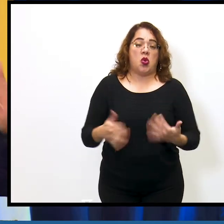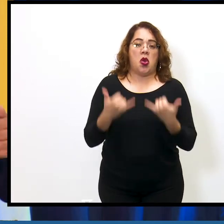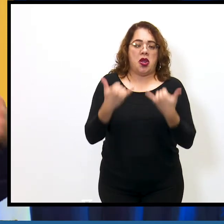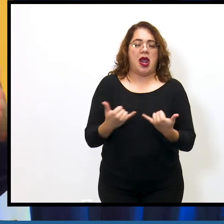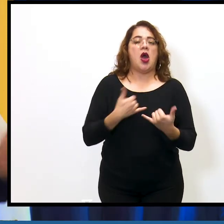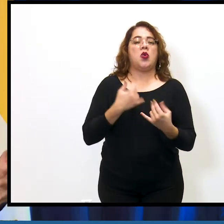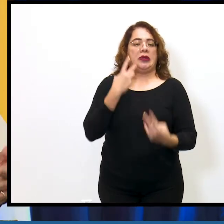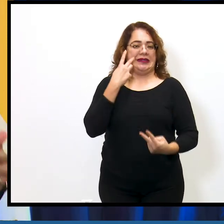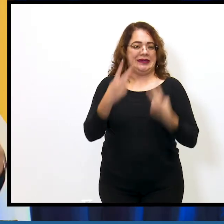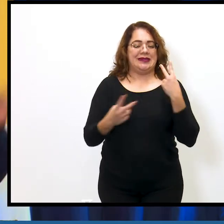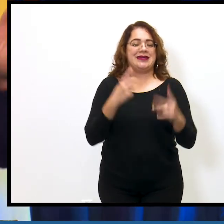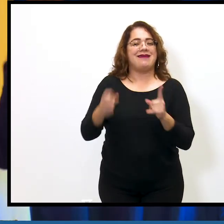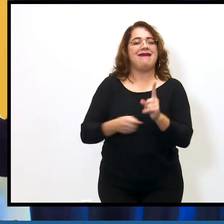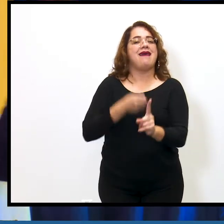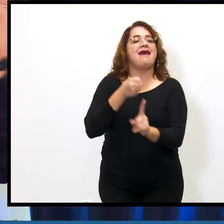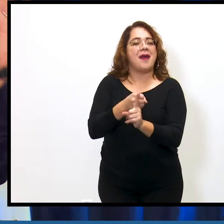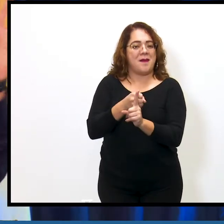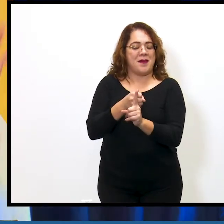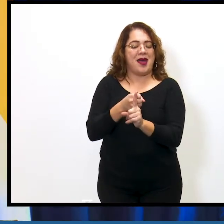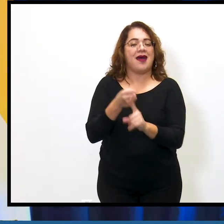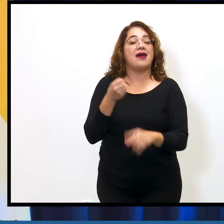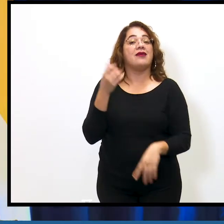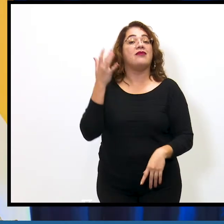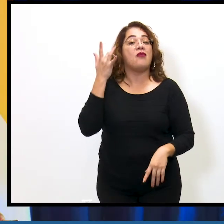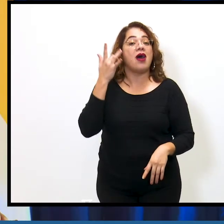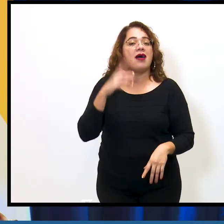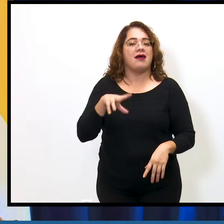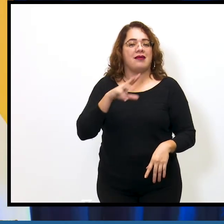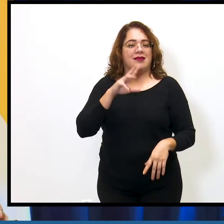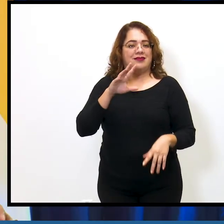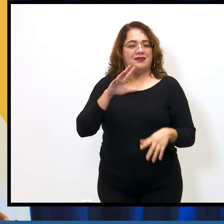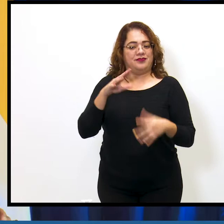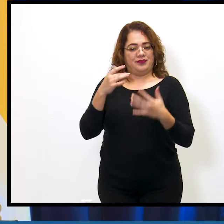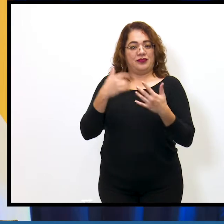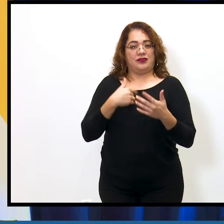that are hospitalized due to the Thanksgiving holiday which I'm going to talk about in just